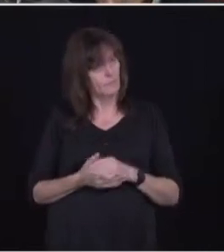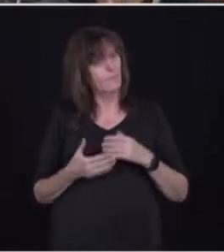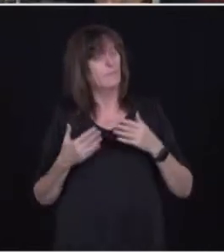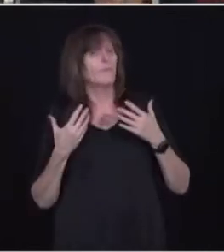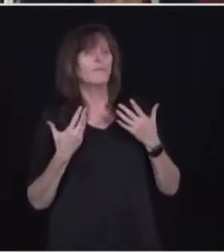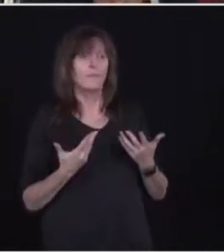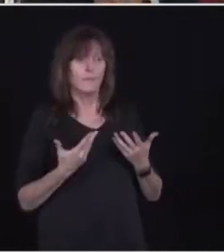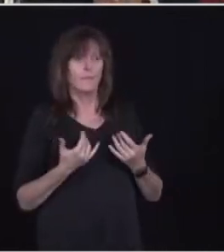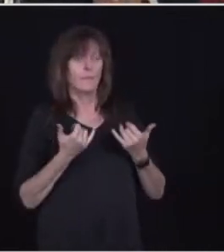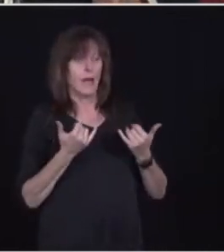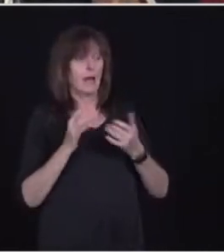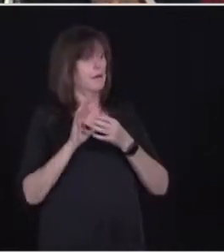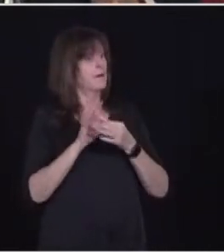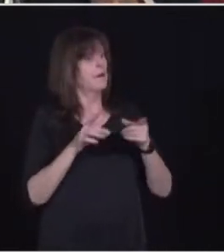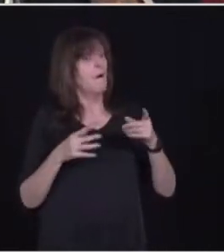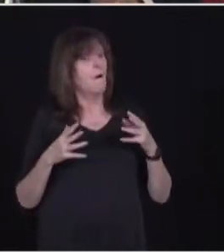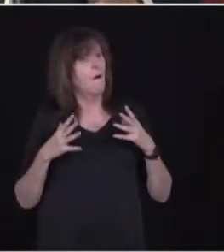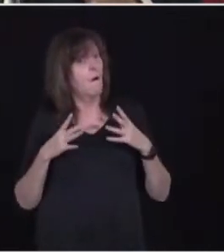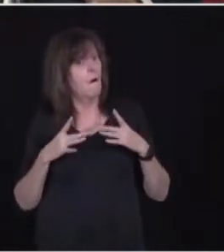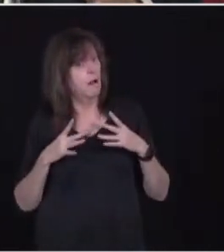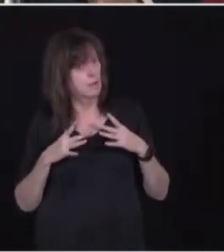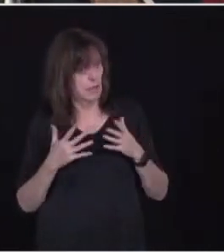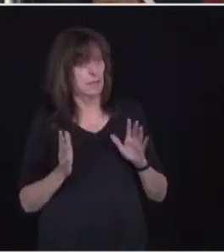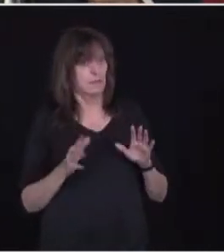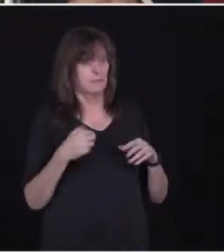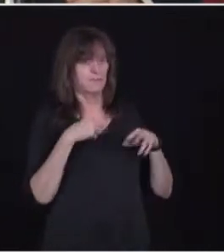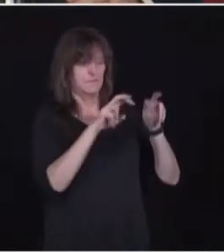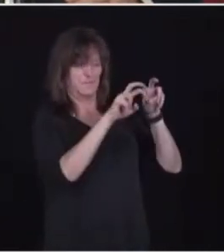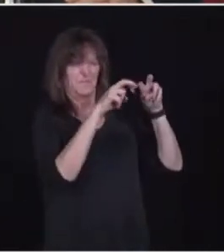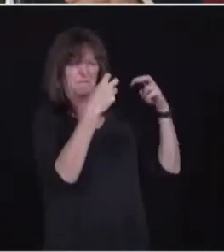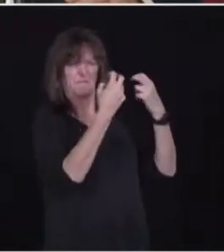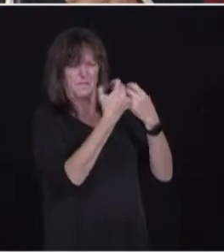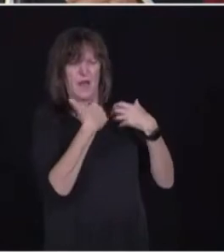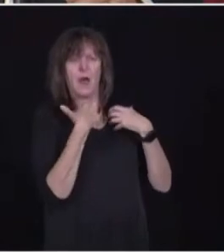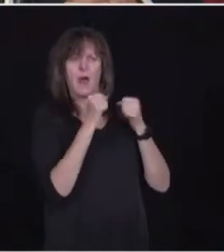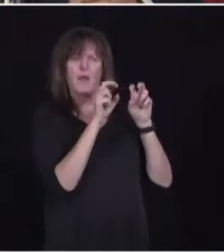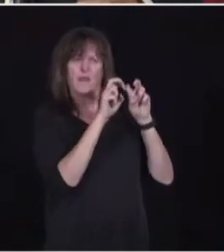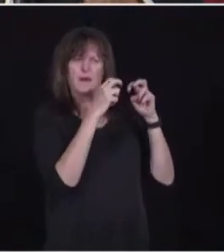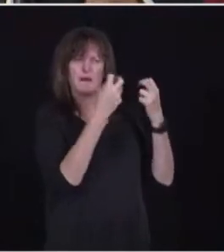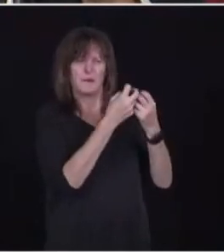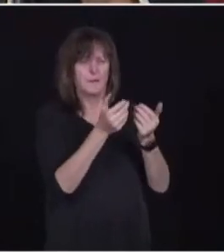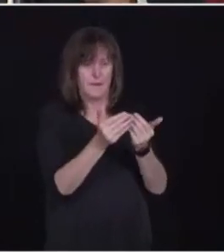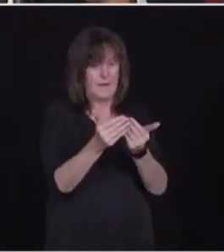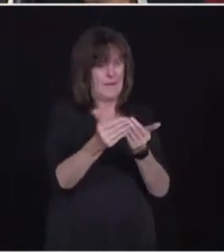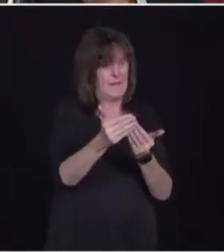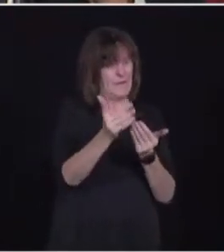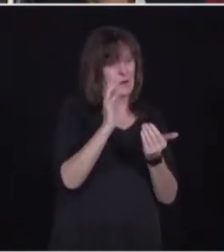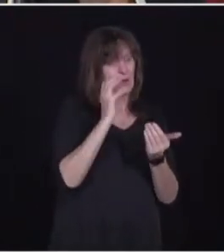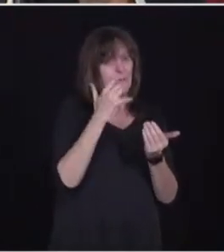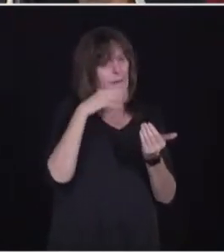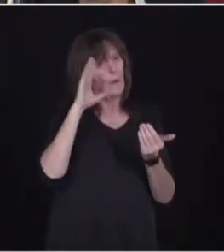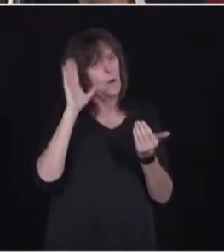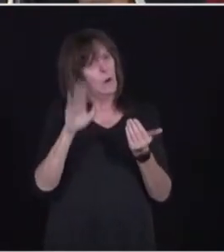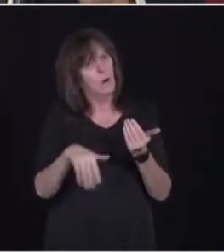recommend that is what we will do but I still think we will do it fairly quickly. Regarding the holidays, I want to sit